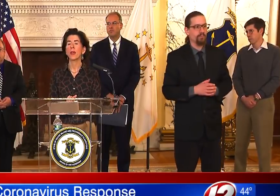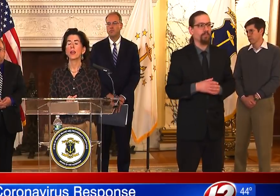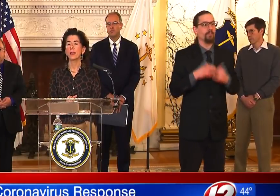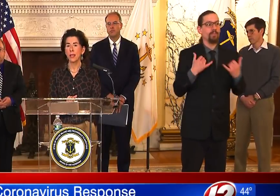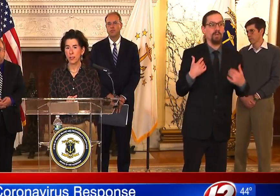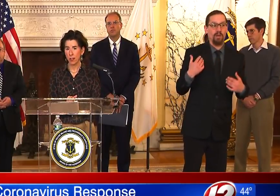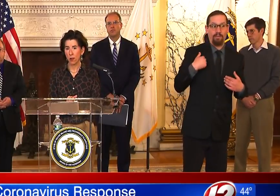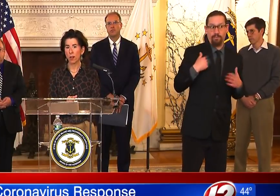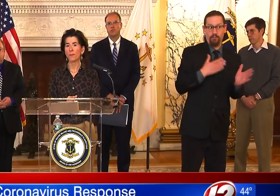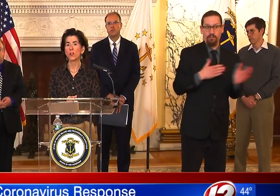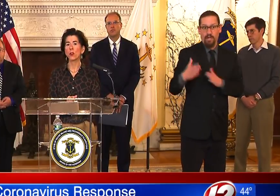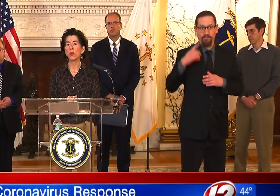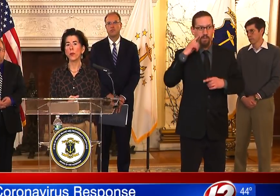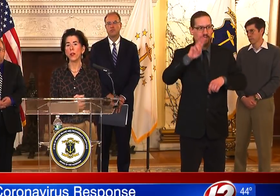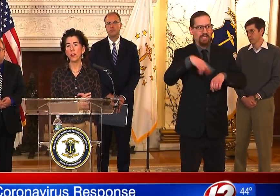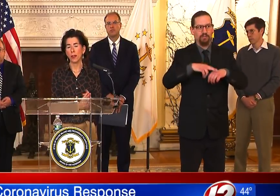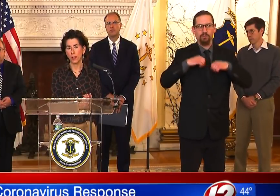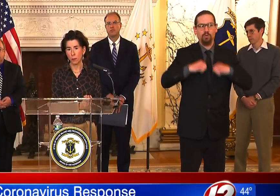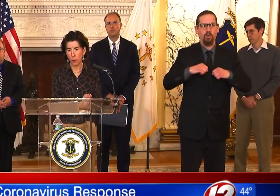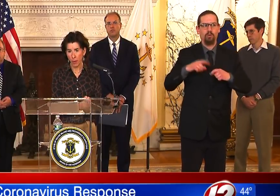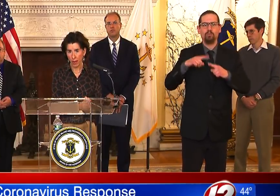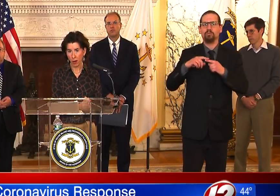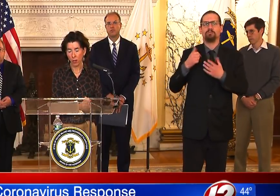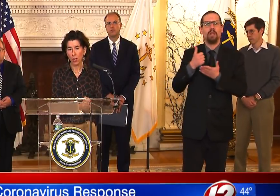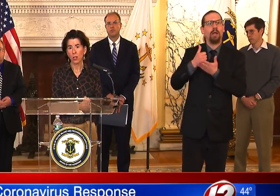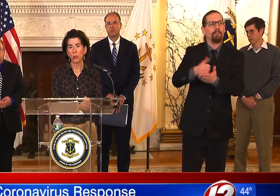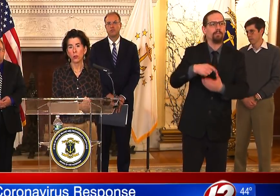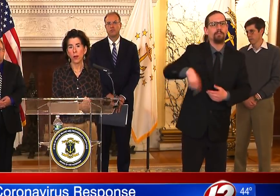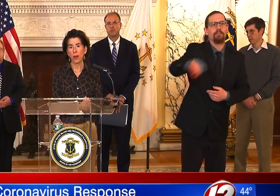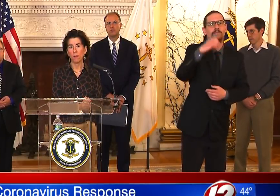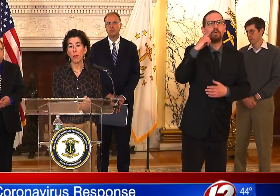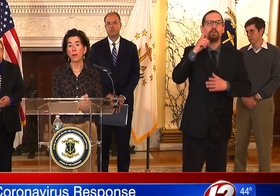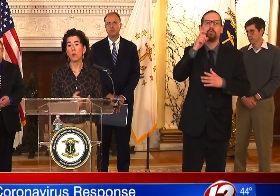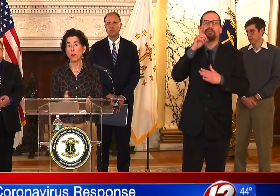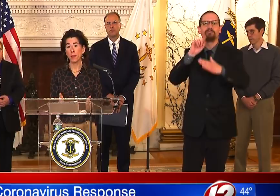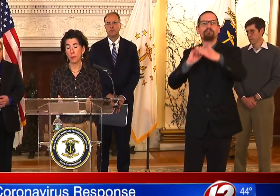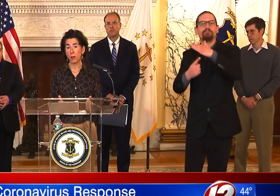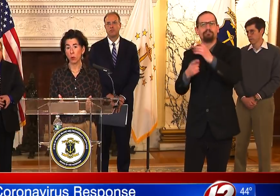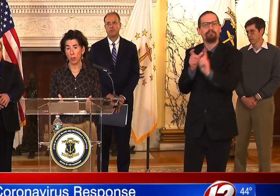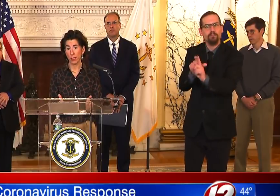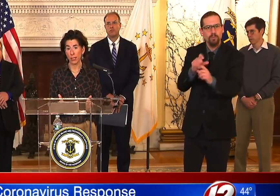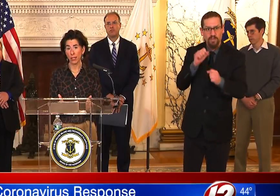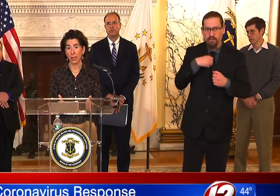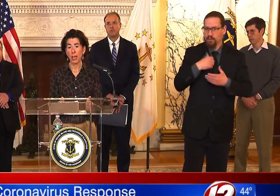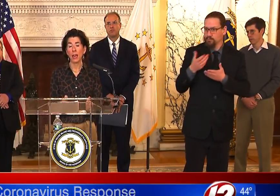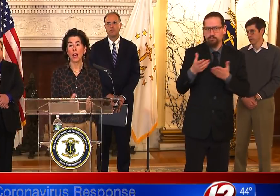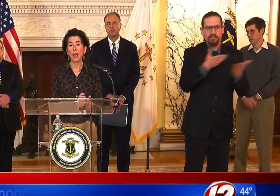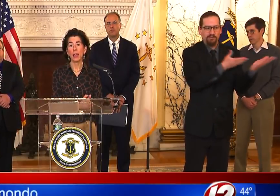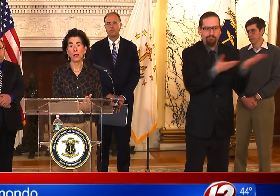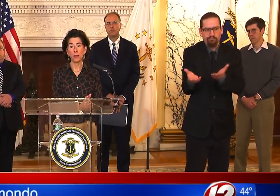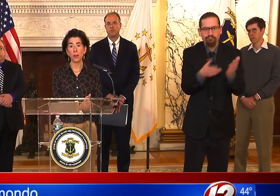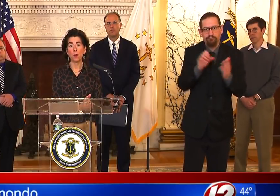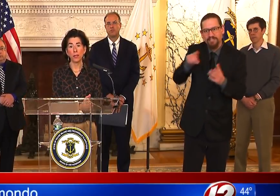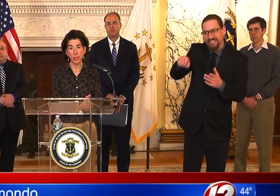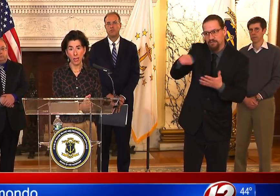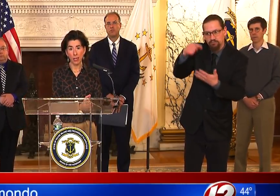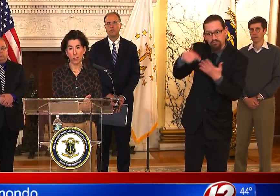THERE PLANS TO UTILIZE THE NATIONAL GUARD TO ASSIST IN QUARANTINING INDIVIDUALS WITH OBTAINING ESSENTIAL NEEDS?